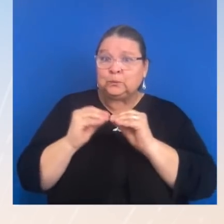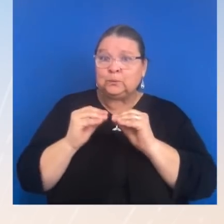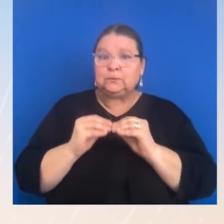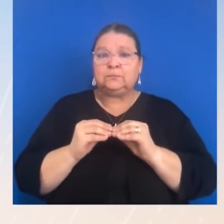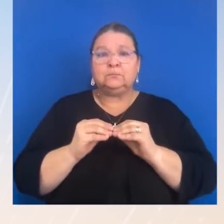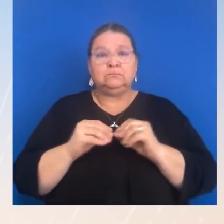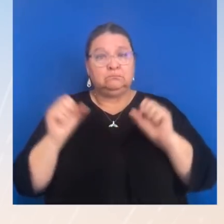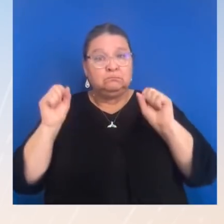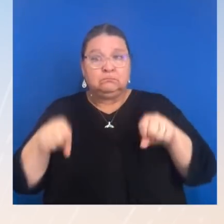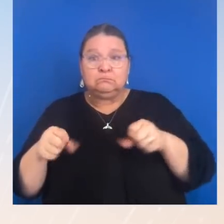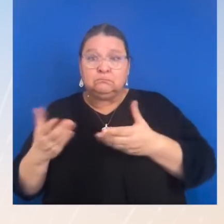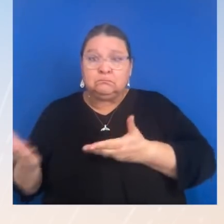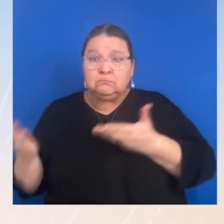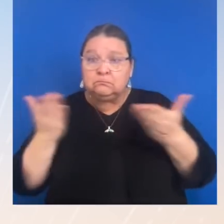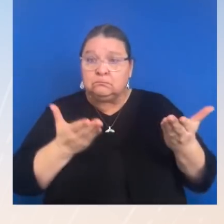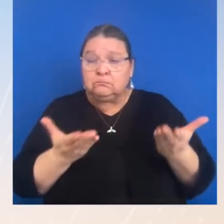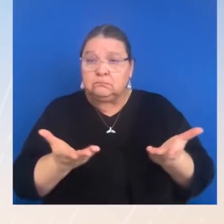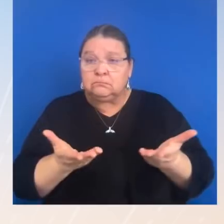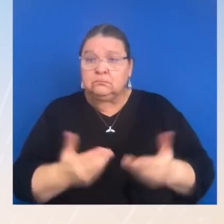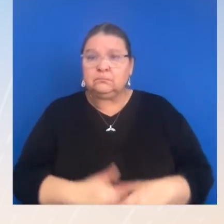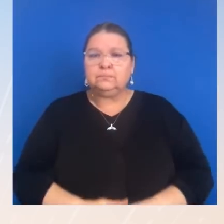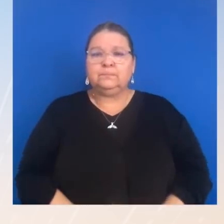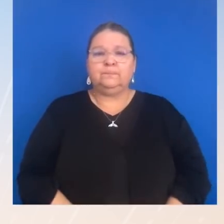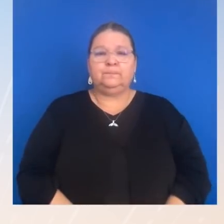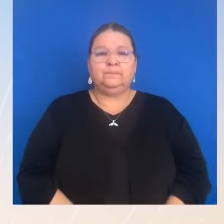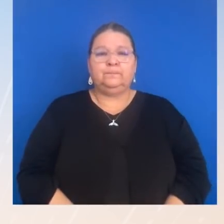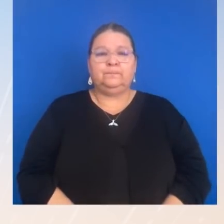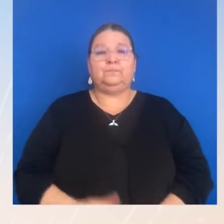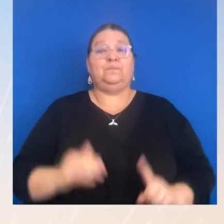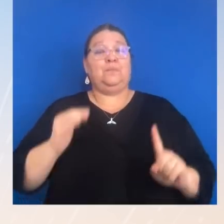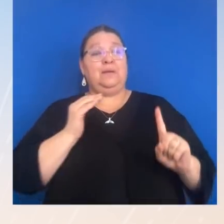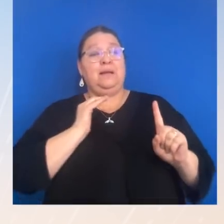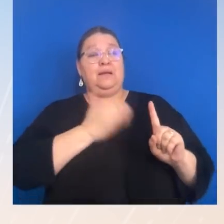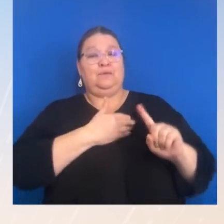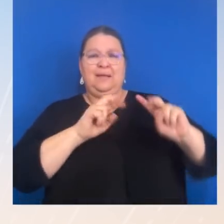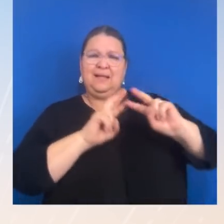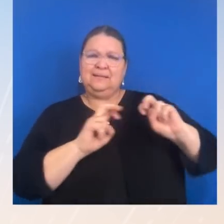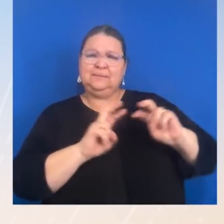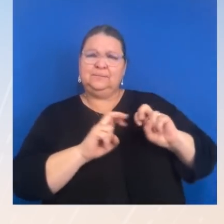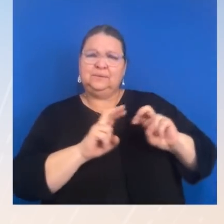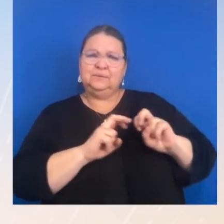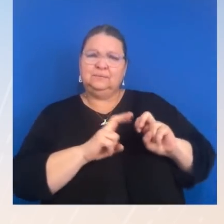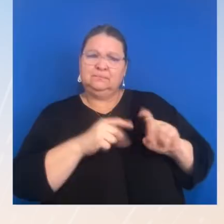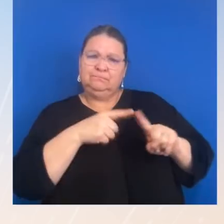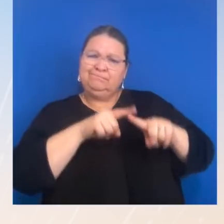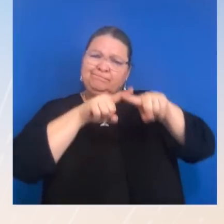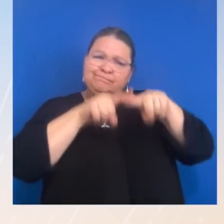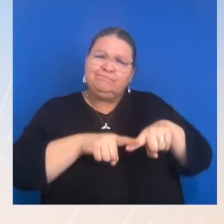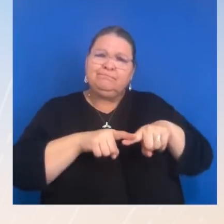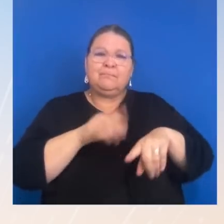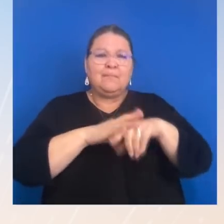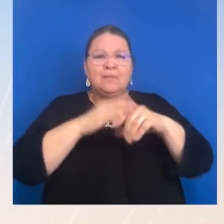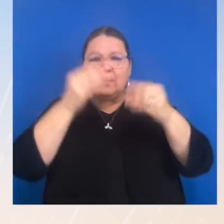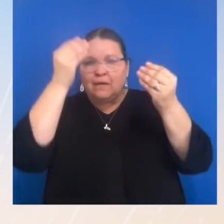What we're basing our assessment on is both our intelligence assessment and the assessment of our military experts who have been, of course,